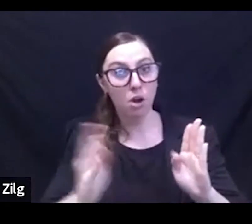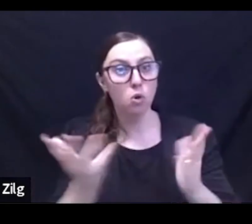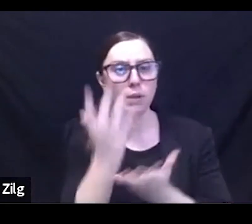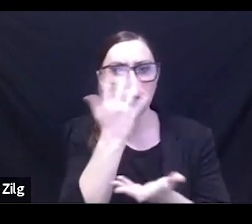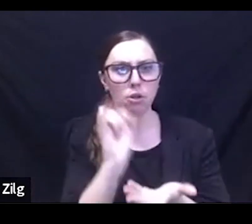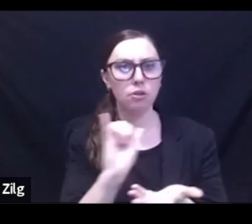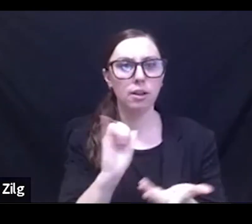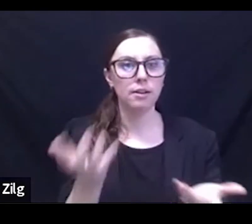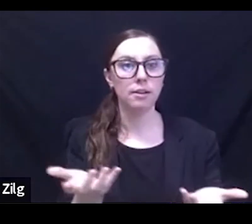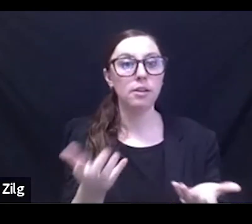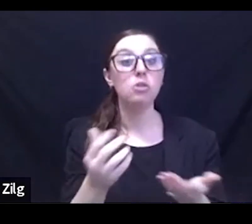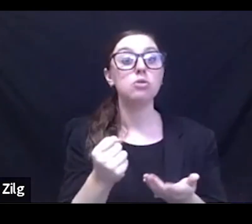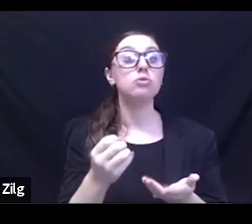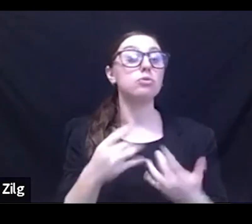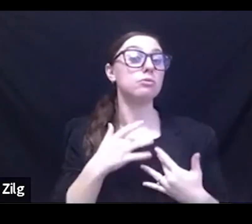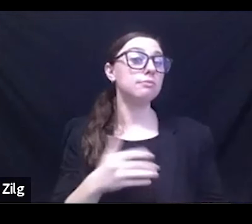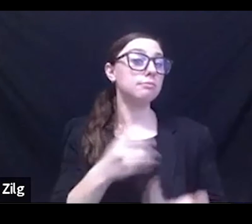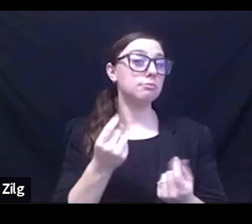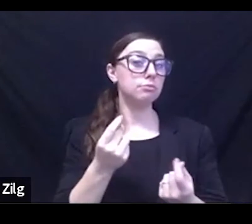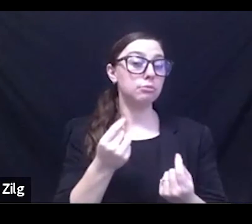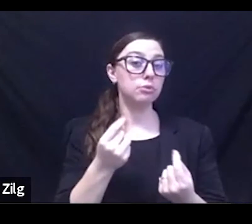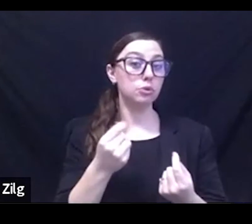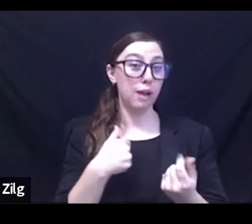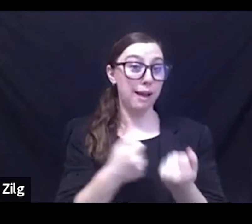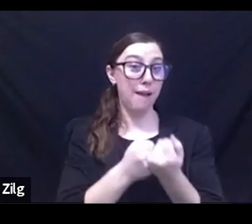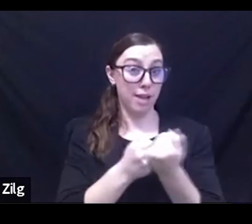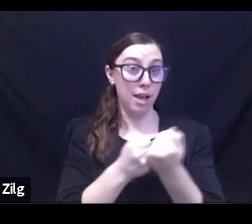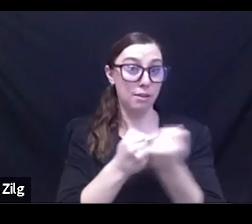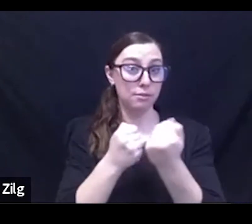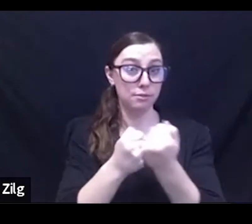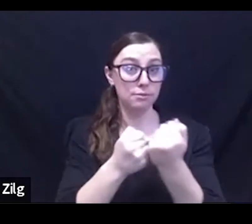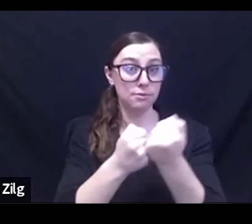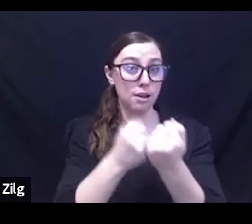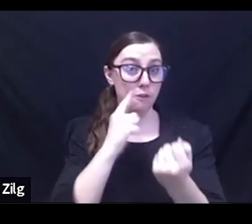And so a lot of what I do is advocating for my survivors